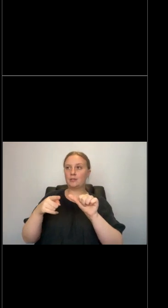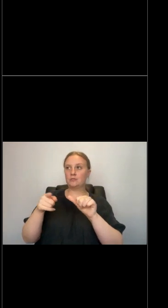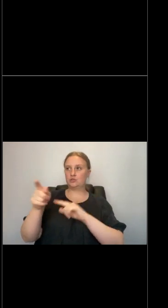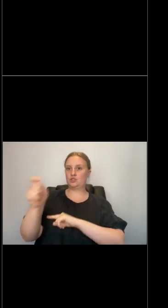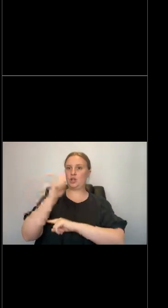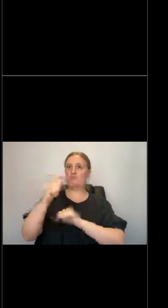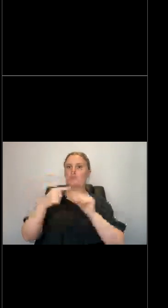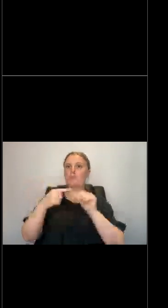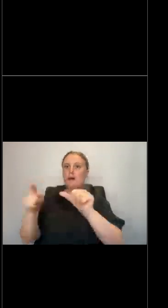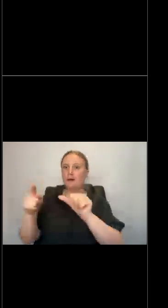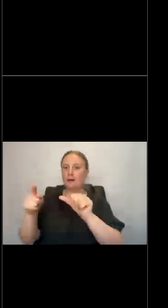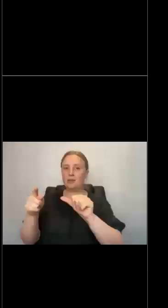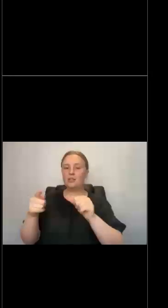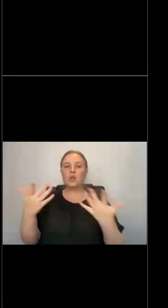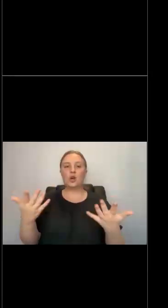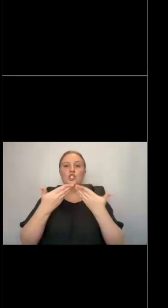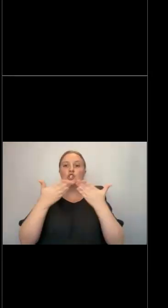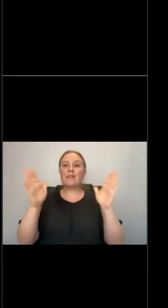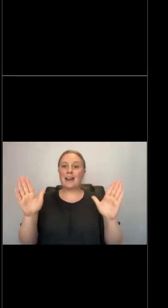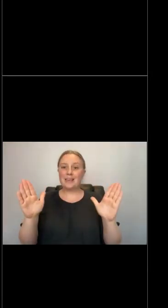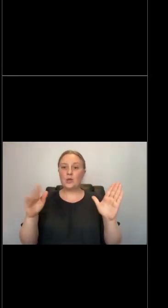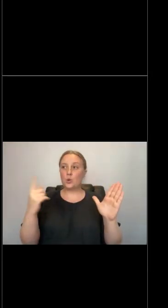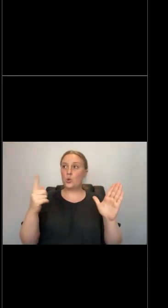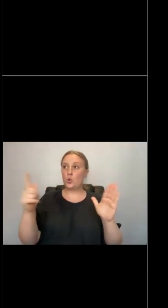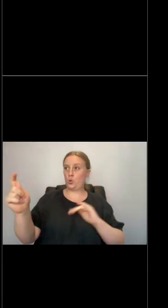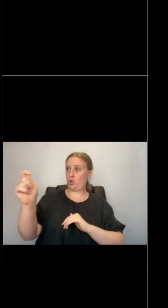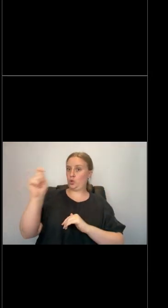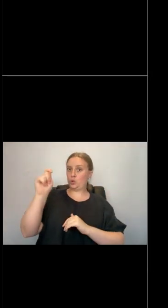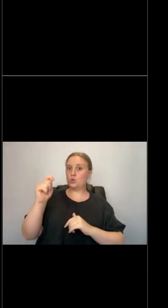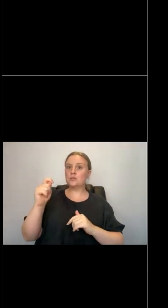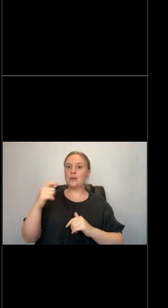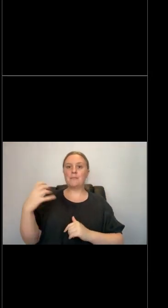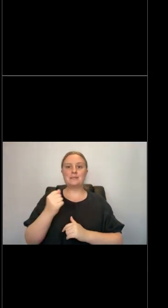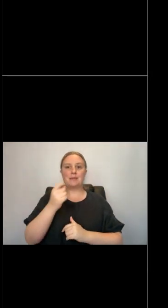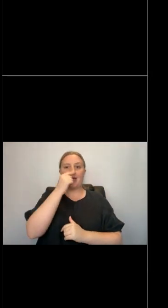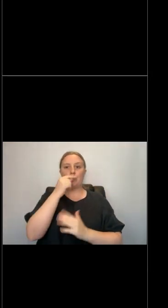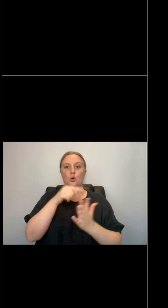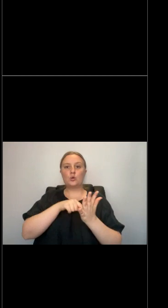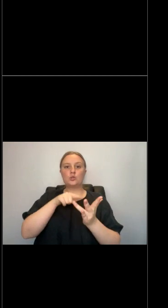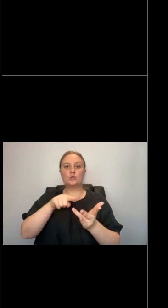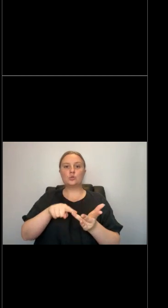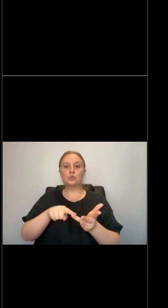the accused has to be able to be able to give the court